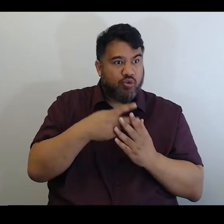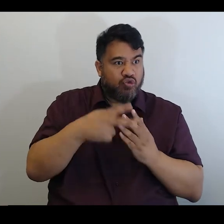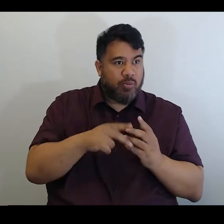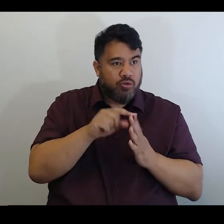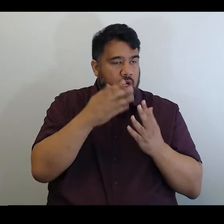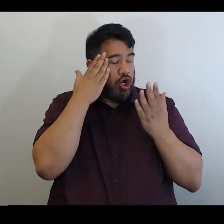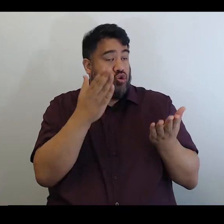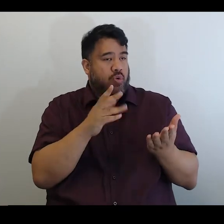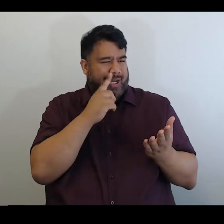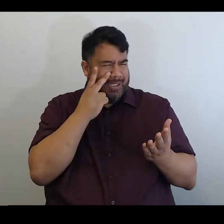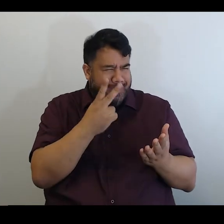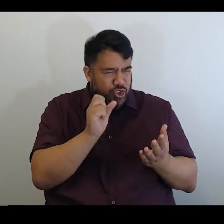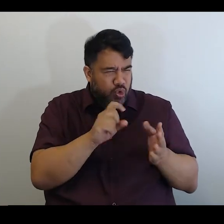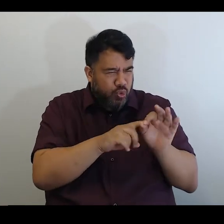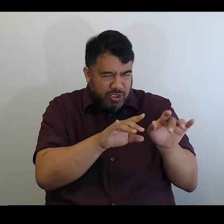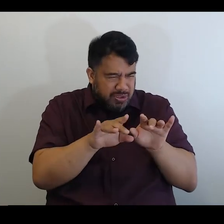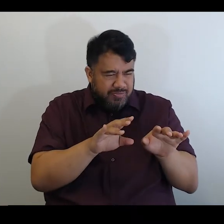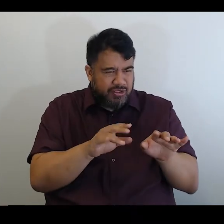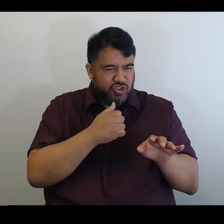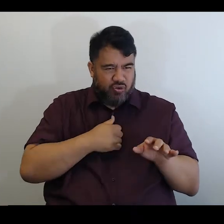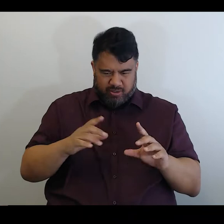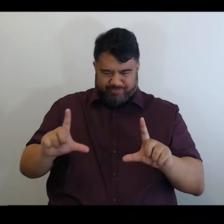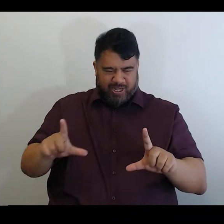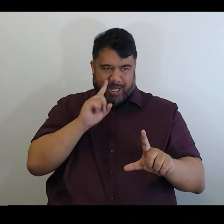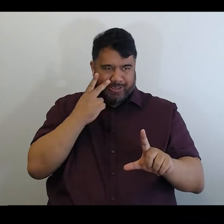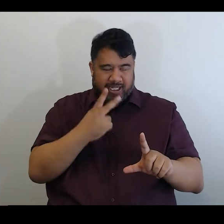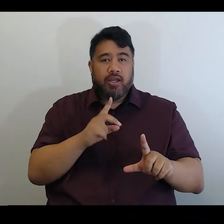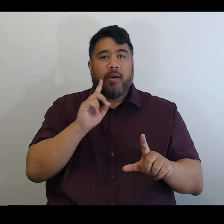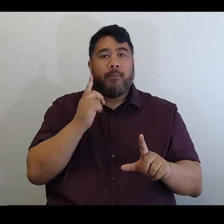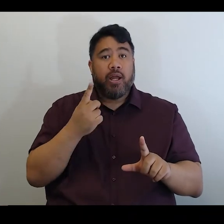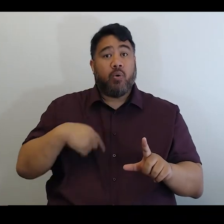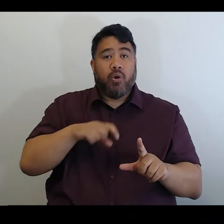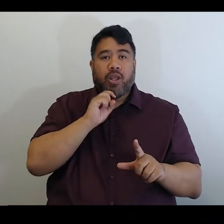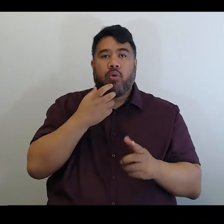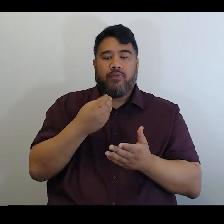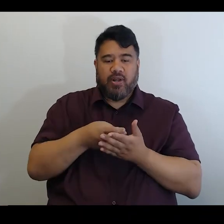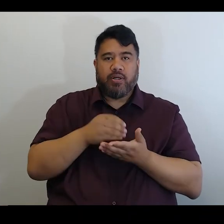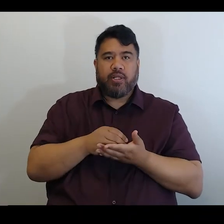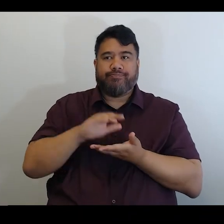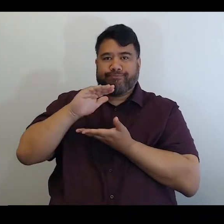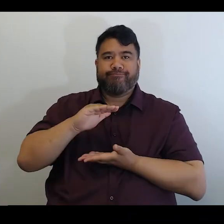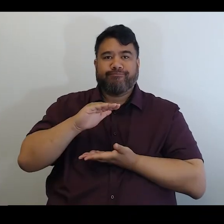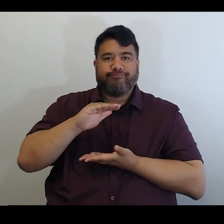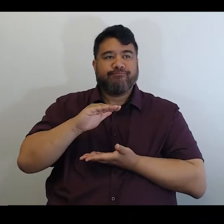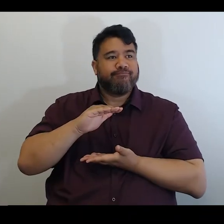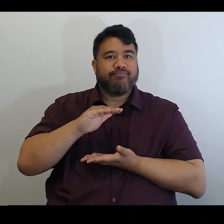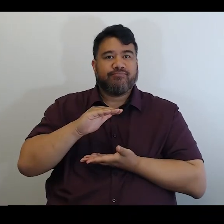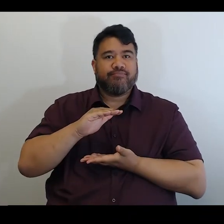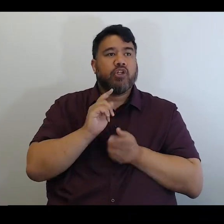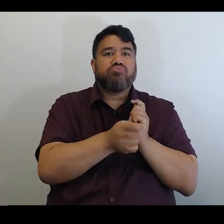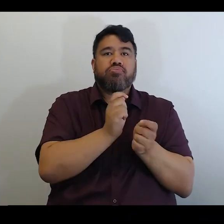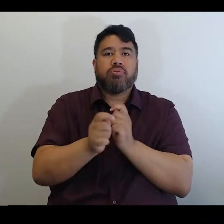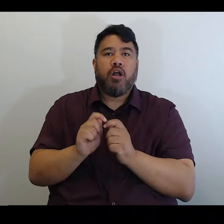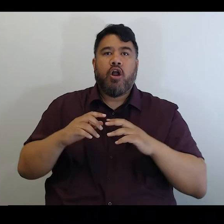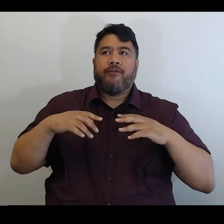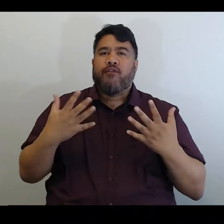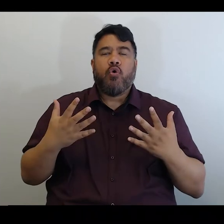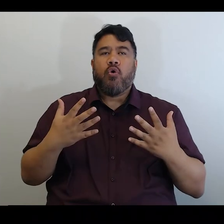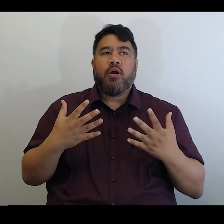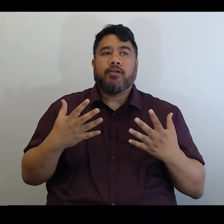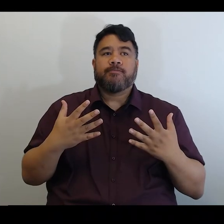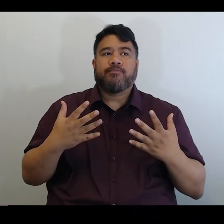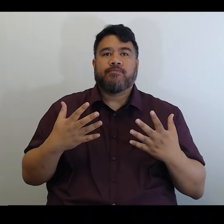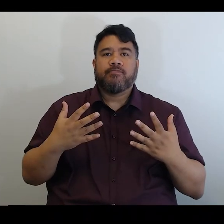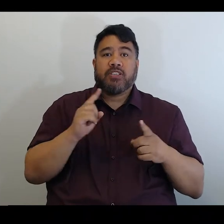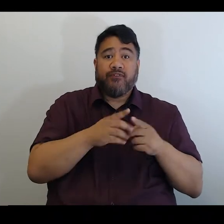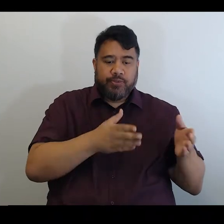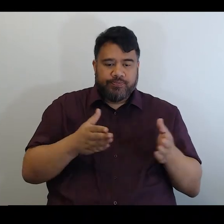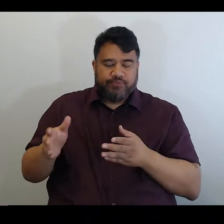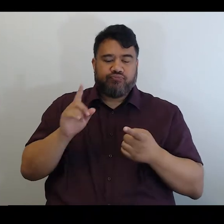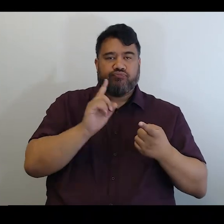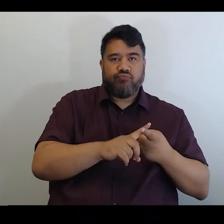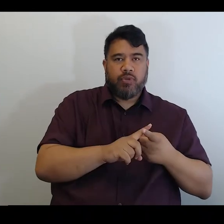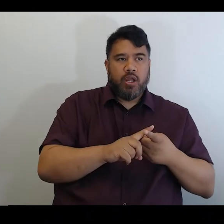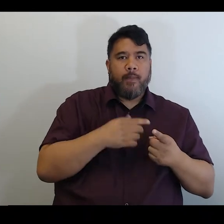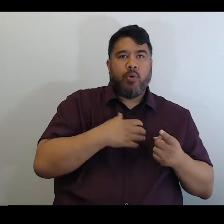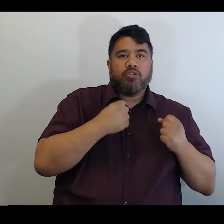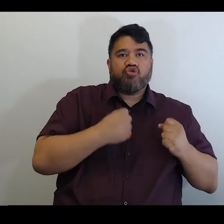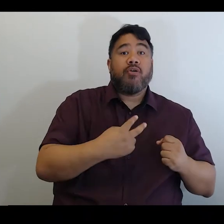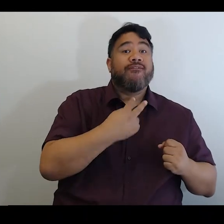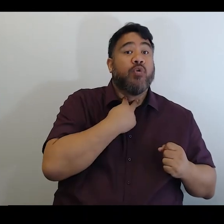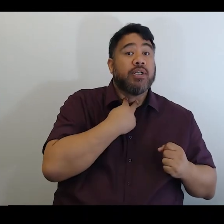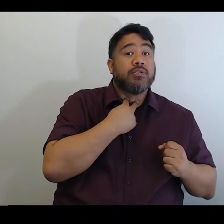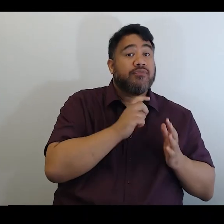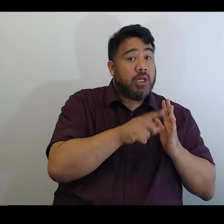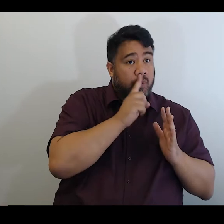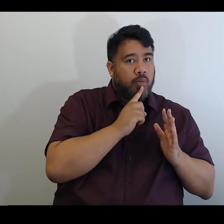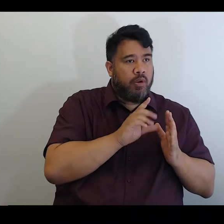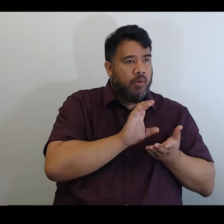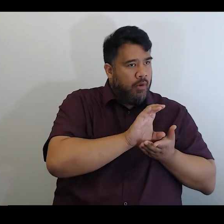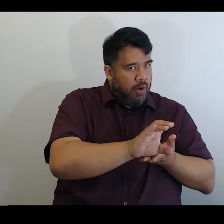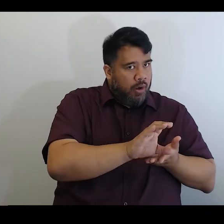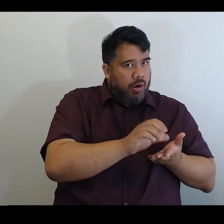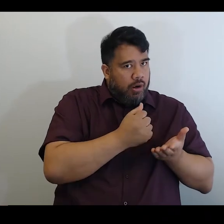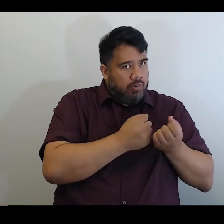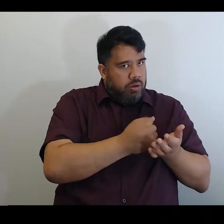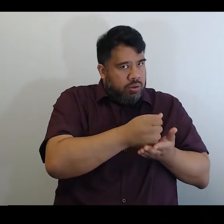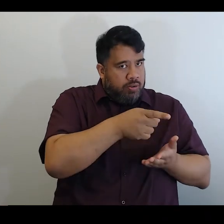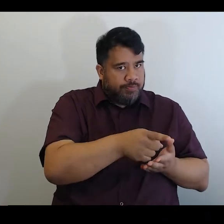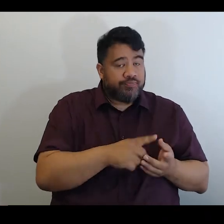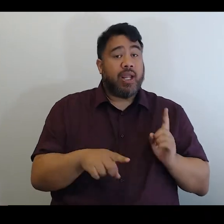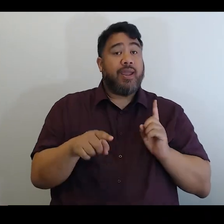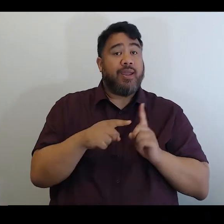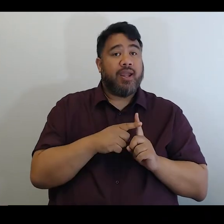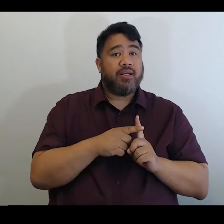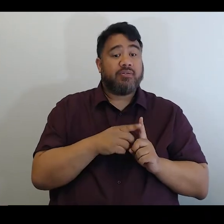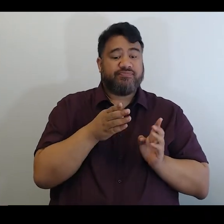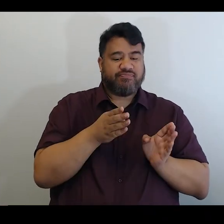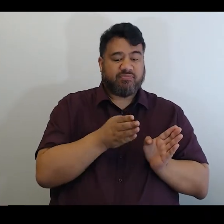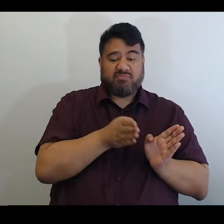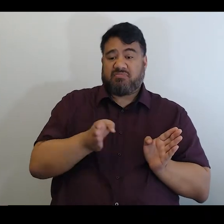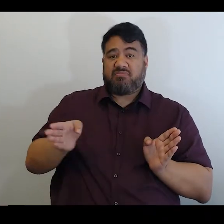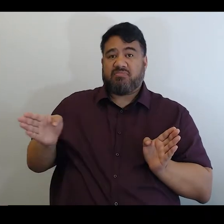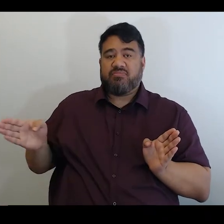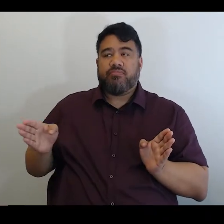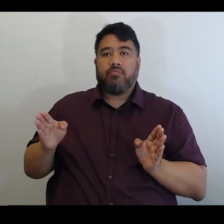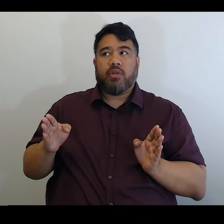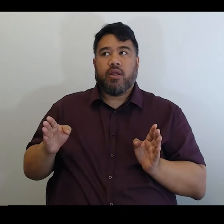we will be making funding available for strengthening the voice mechanisms for disabled people. And also, as we think about broadening the enabling good lives approach, next year.